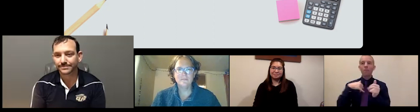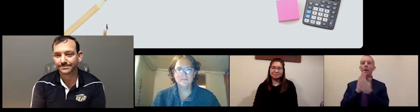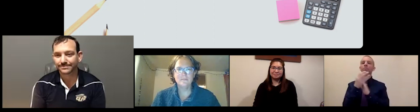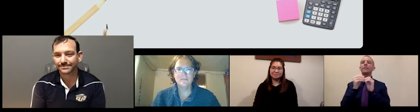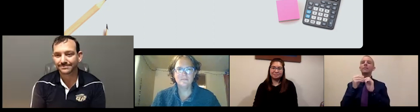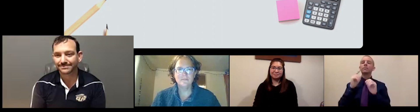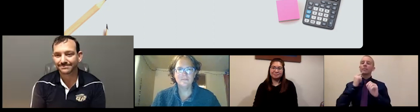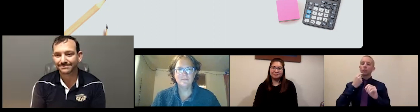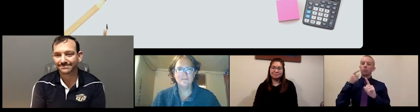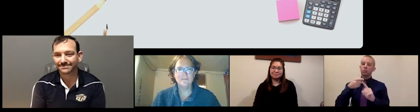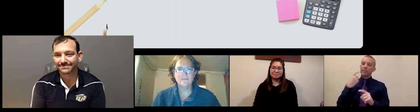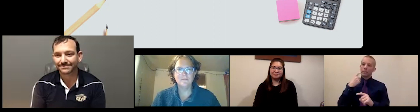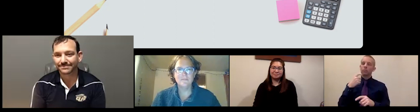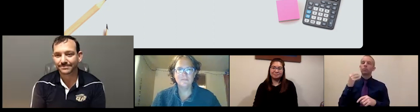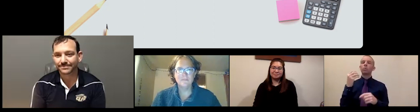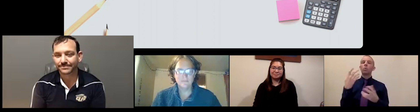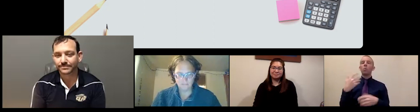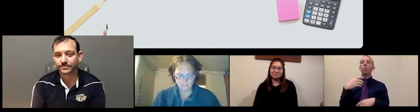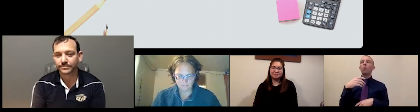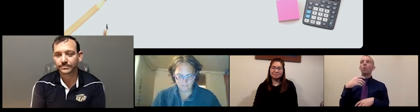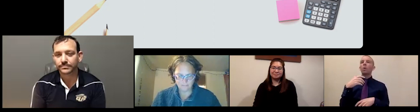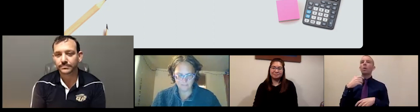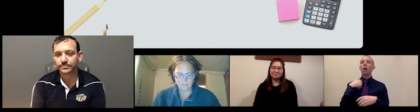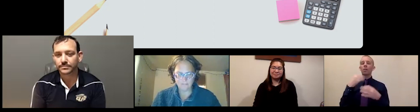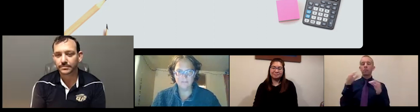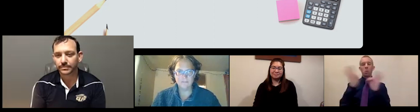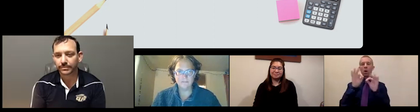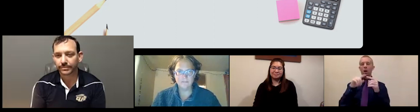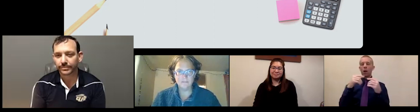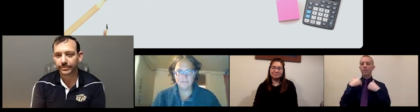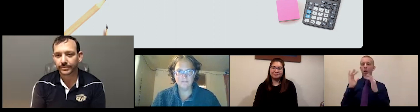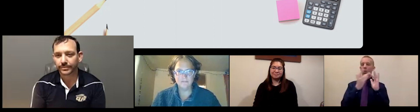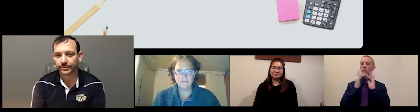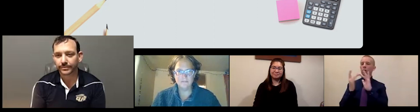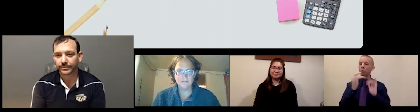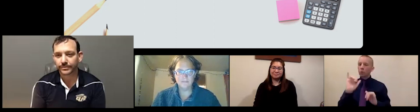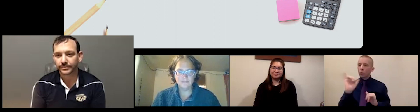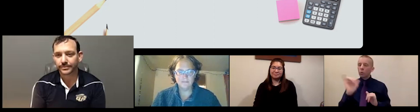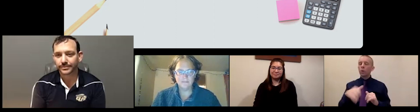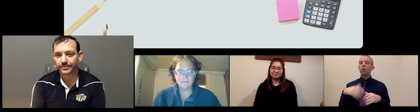I became more serious about becoming a dentist so it’s important to have networking, too.